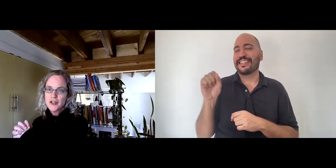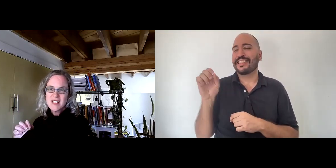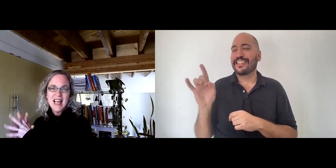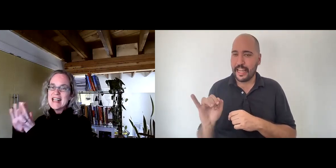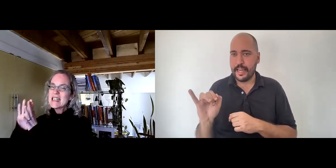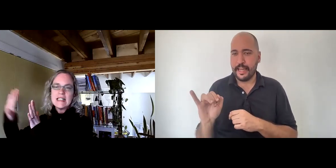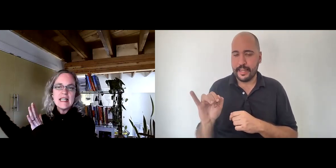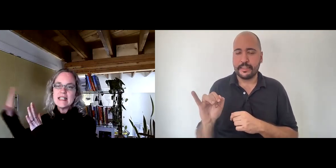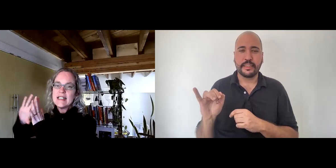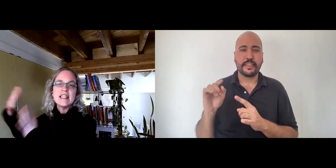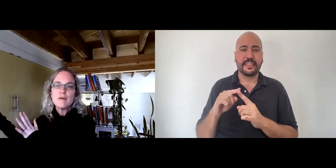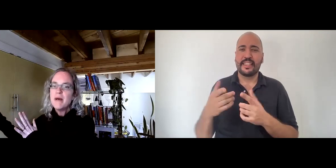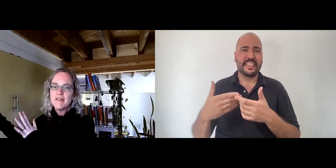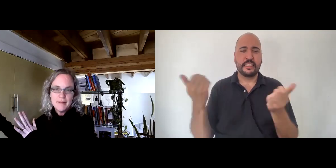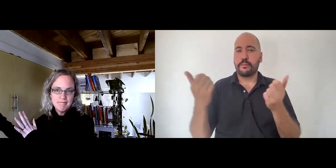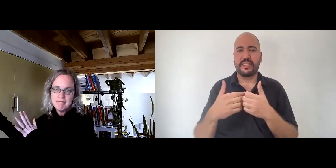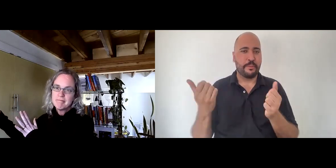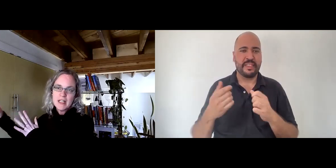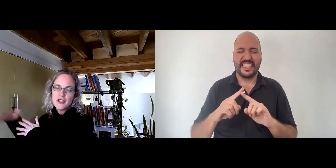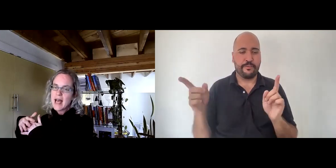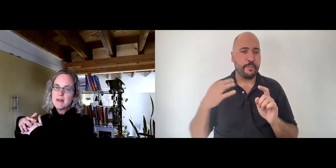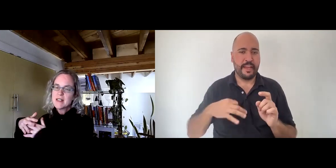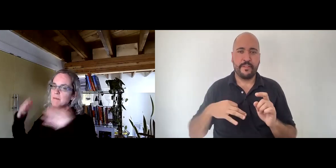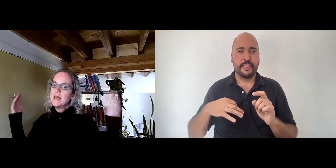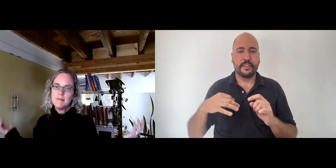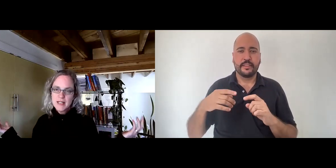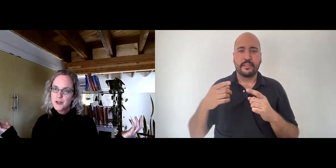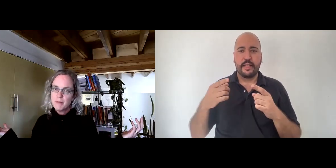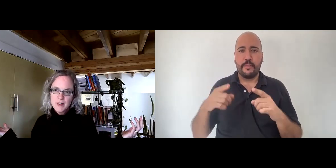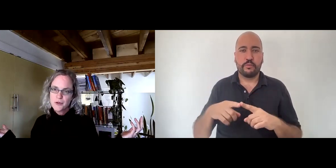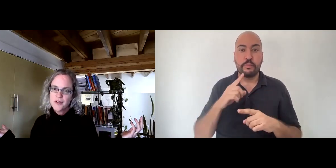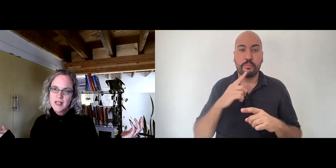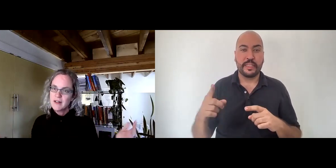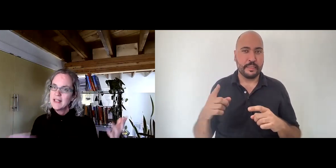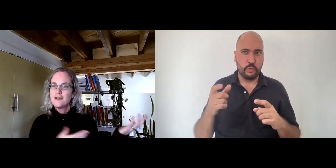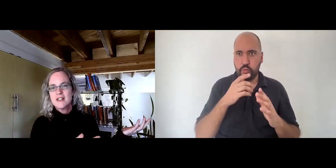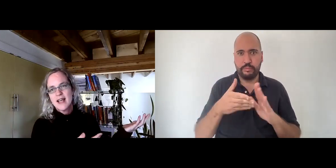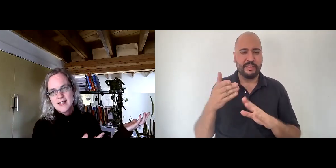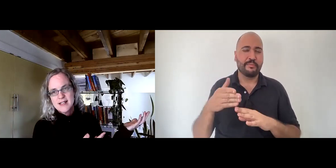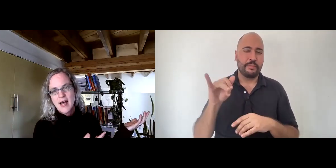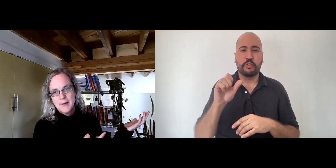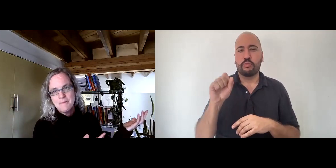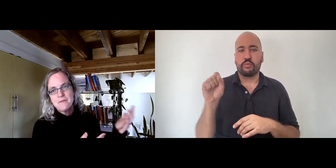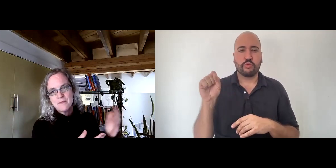It's a different benefit. It just happens to be administered by social security, just like SSI.